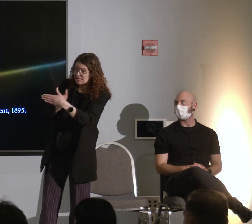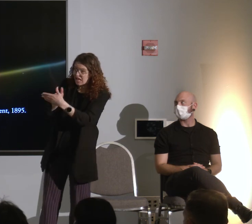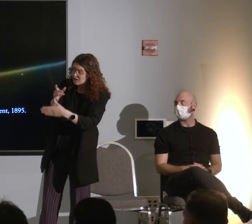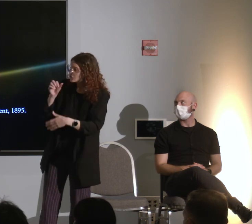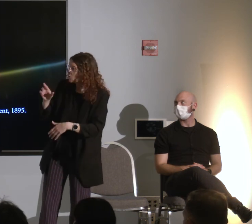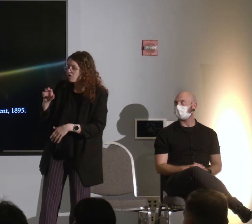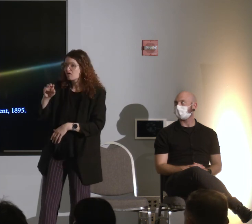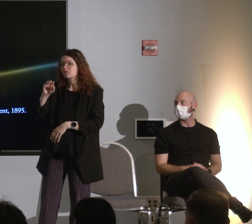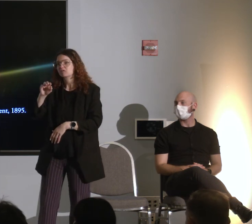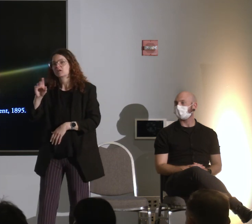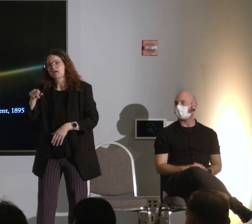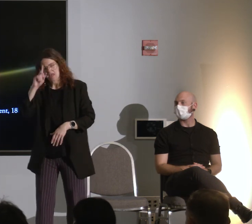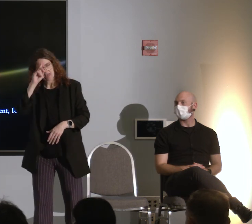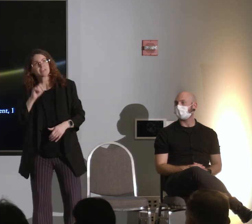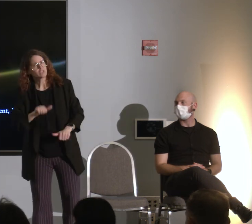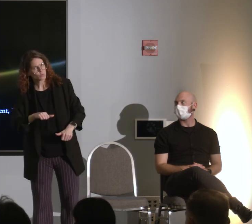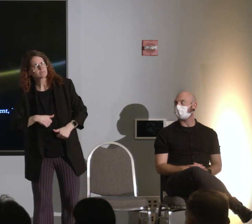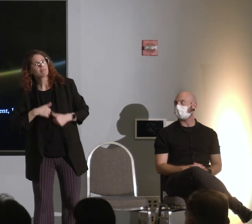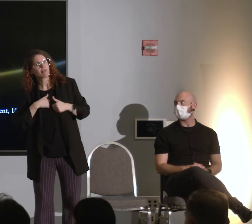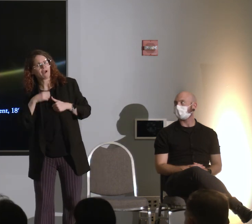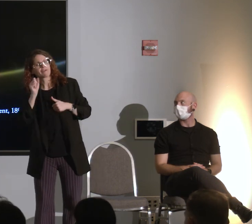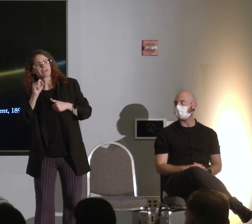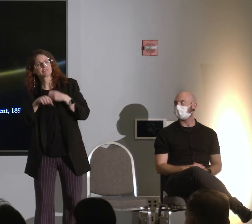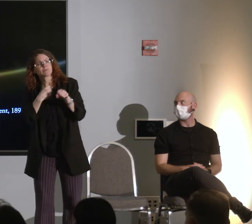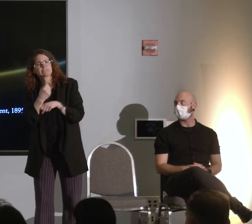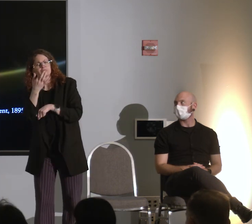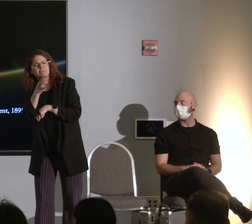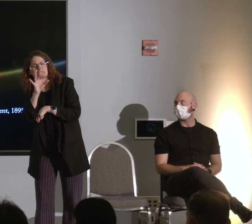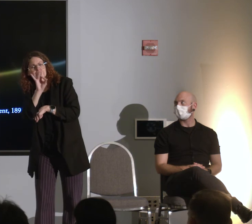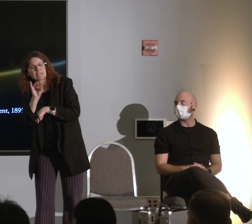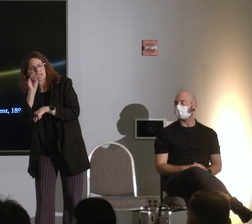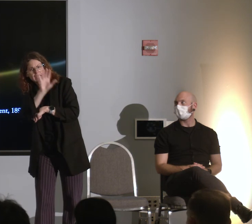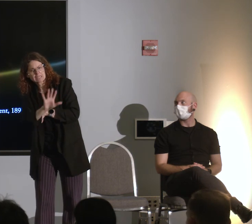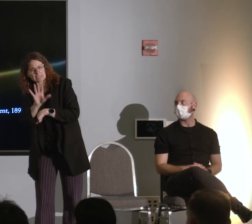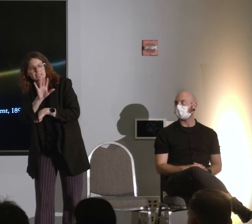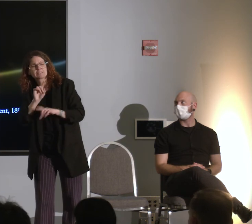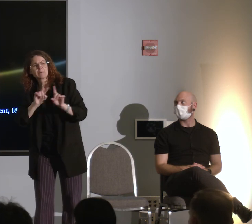I think he was still alive. I think that was in the 80's. But I think by that point he was